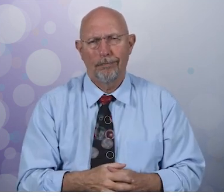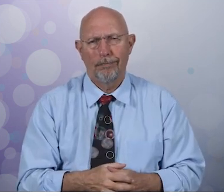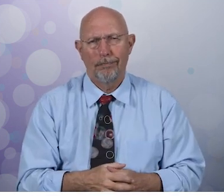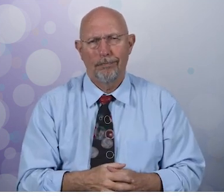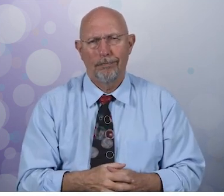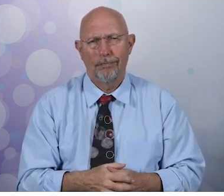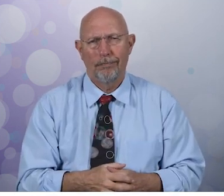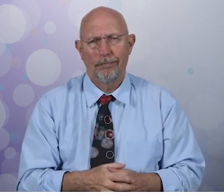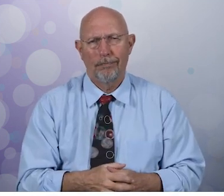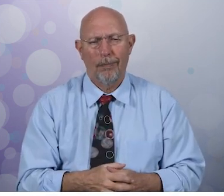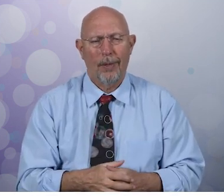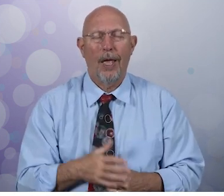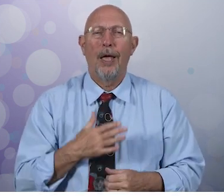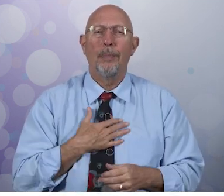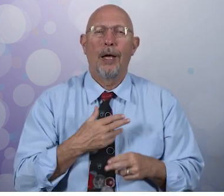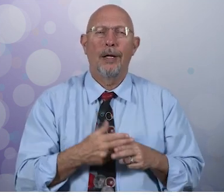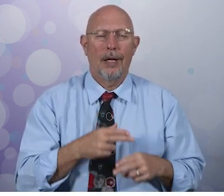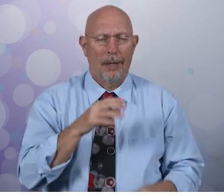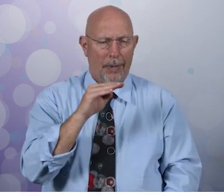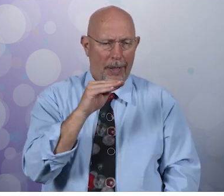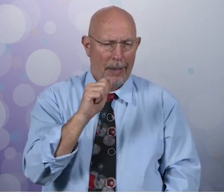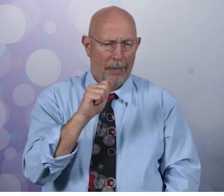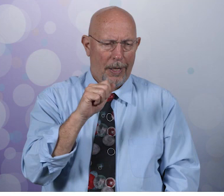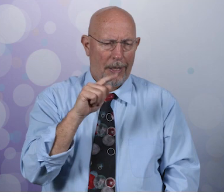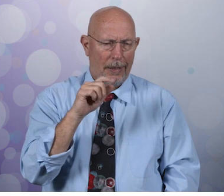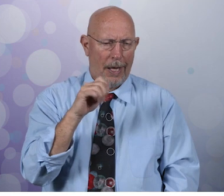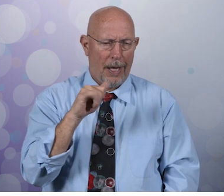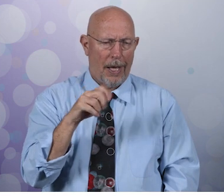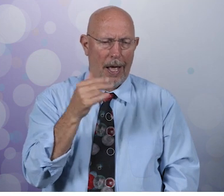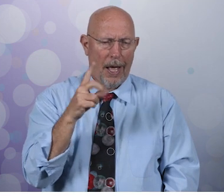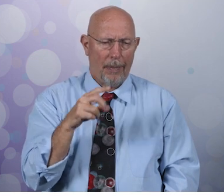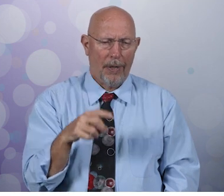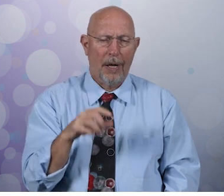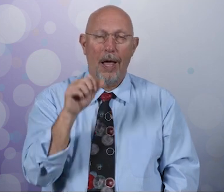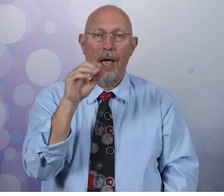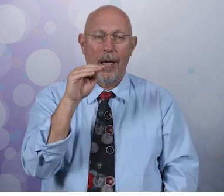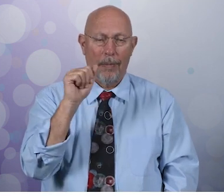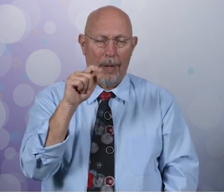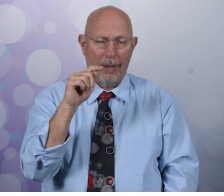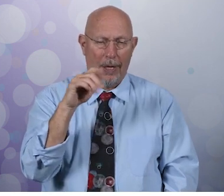My name is Ma' Taya Hammond, and I can be reached at mataya.hammond@e ducation.ohio.gov.